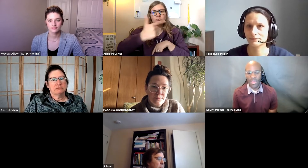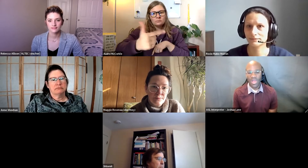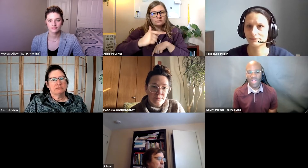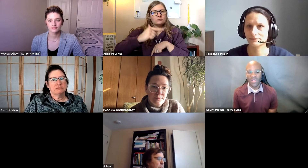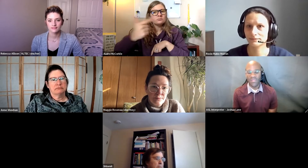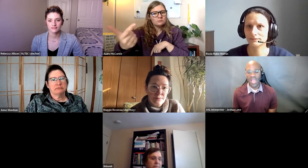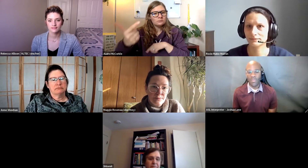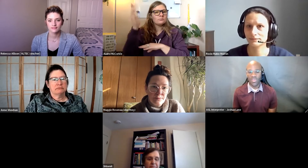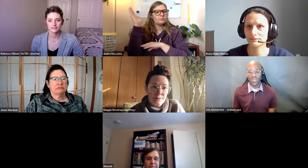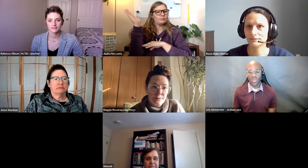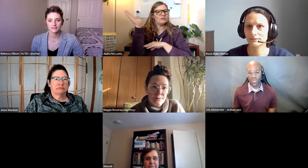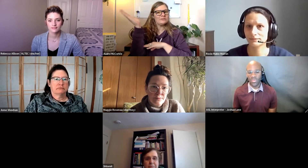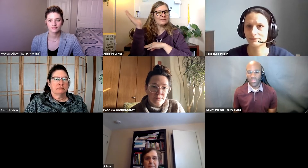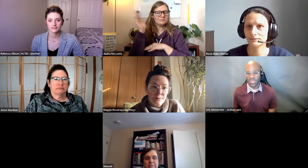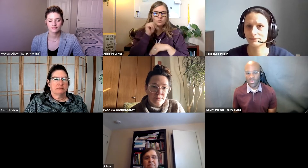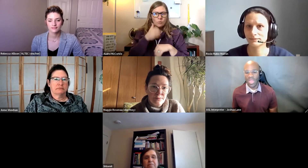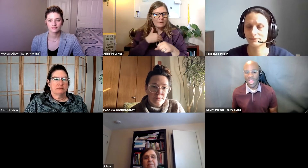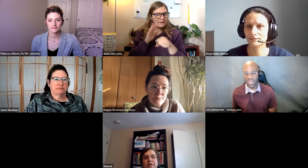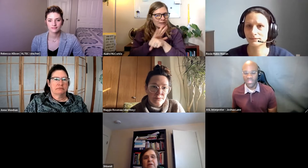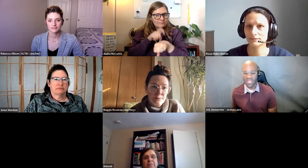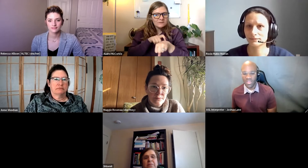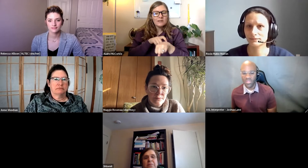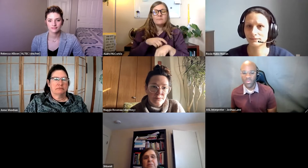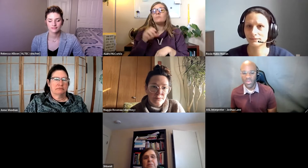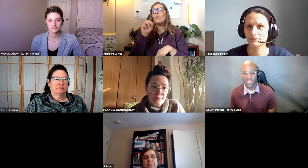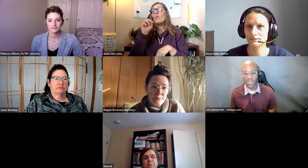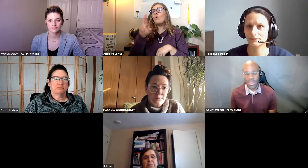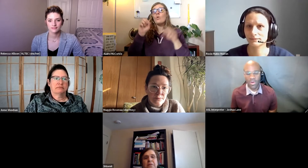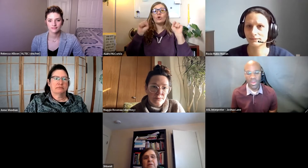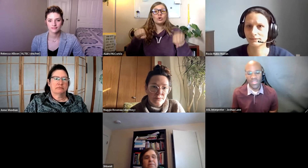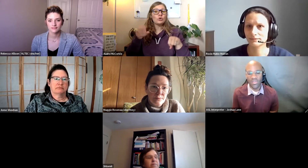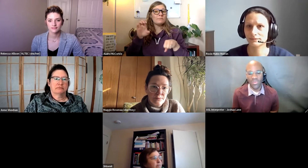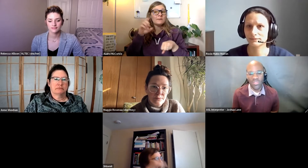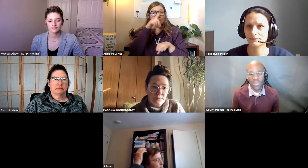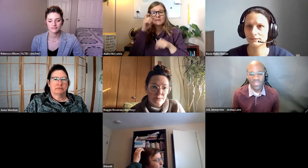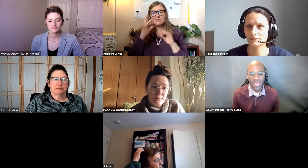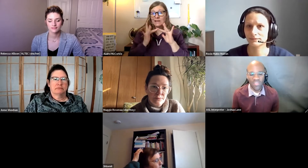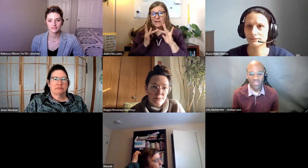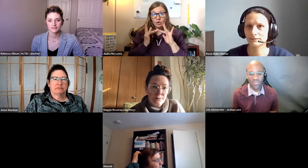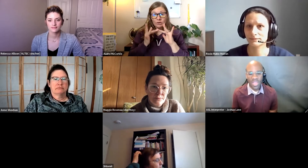don't have enough time to go to every single speaker every single student's presentation